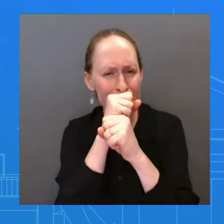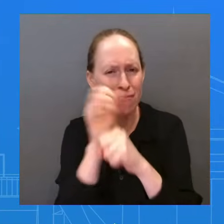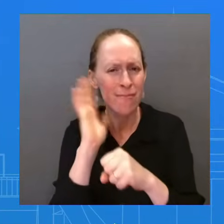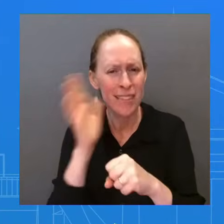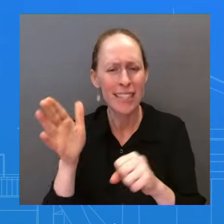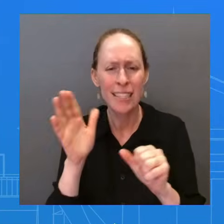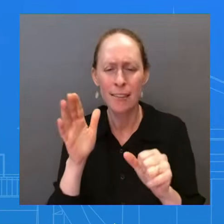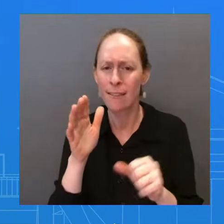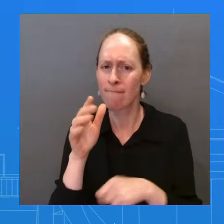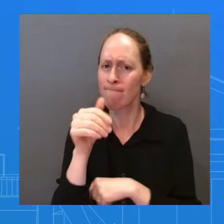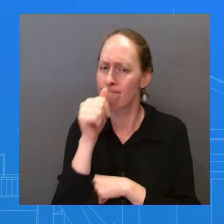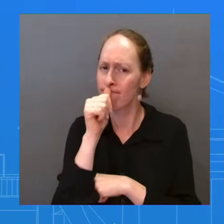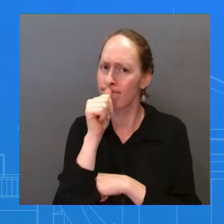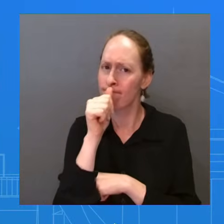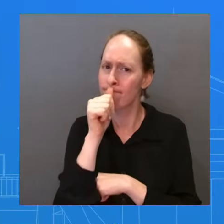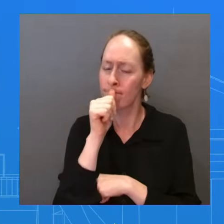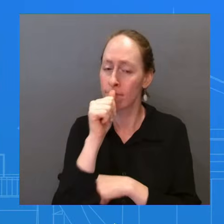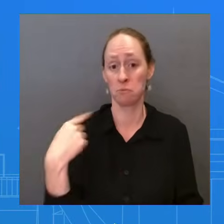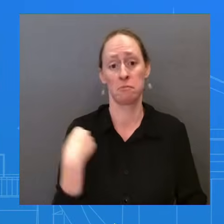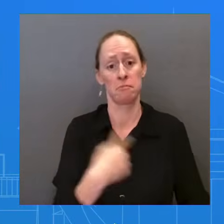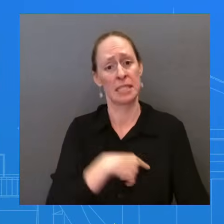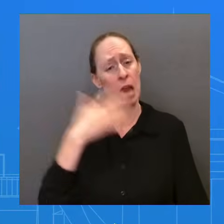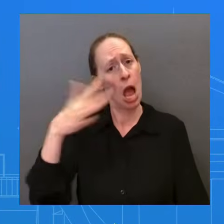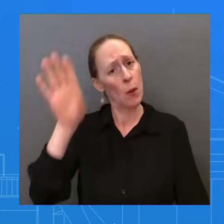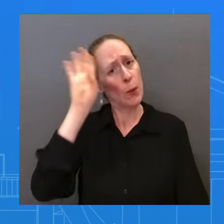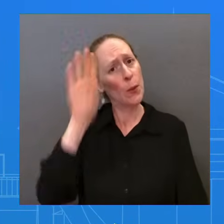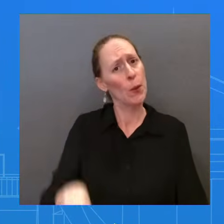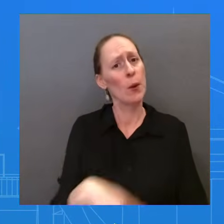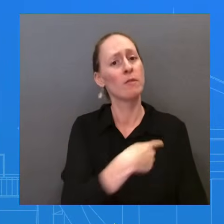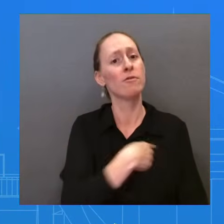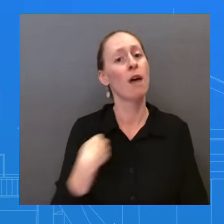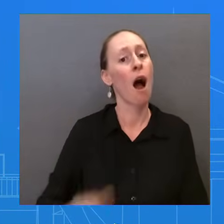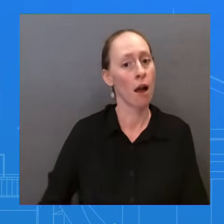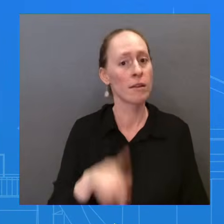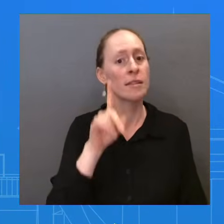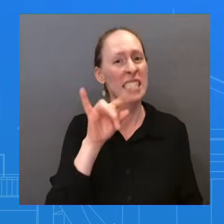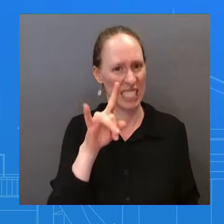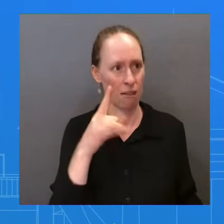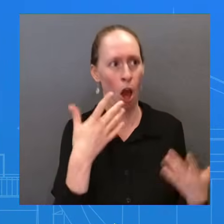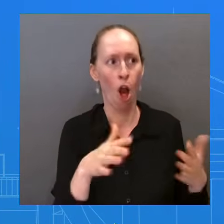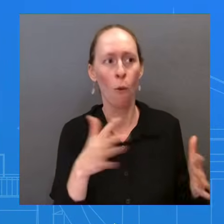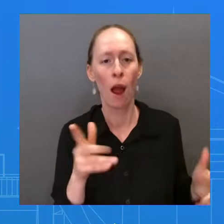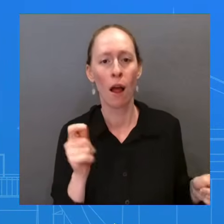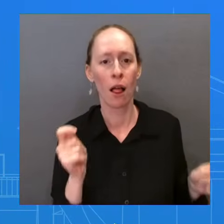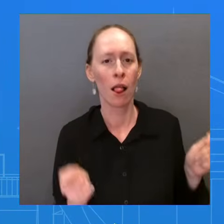were trying to develop and to improve. And we exploited it when it was in the air,